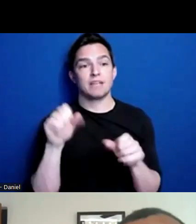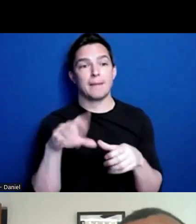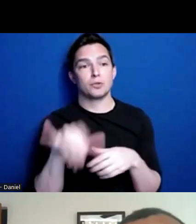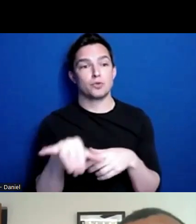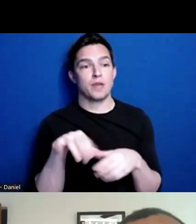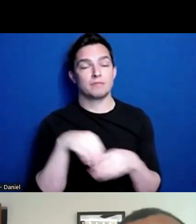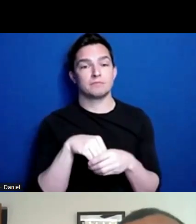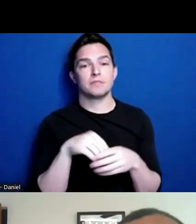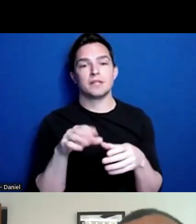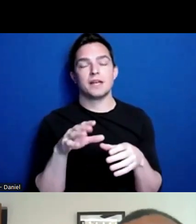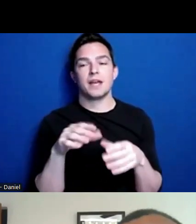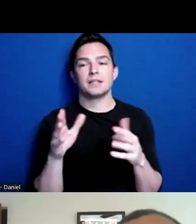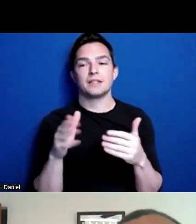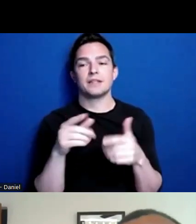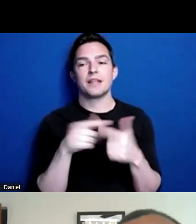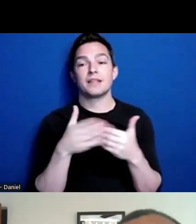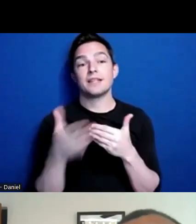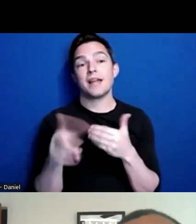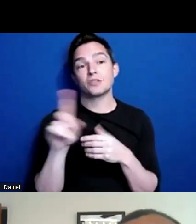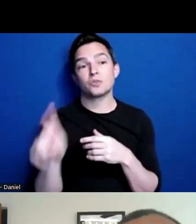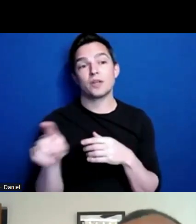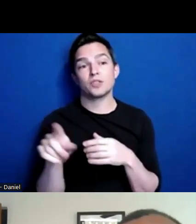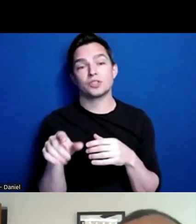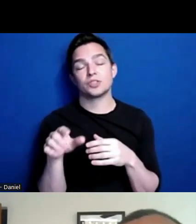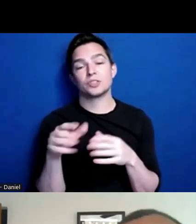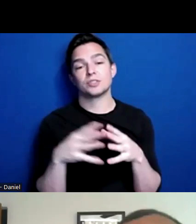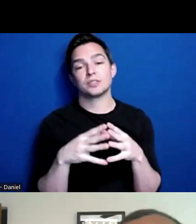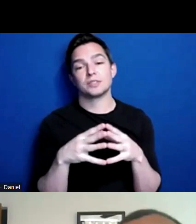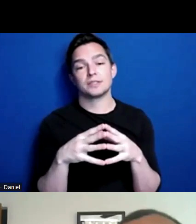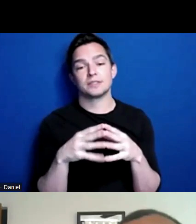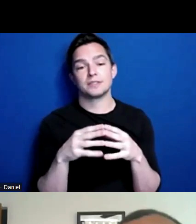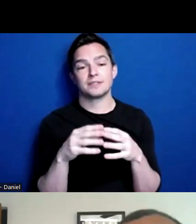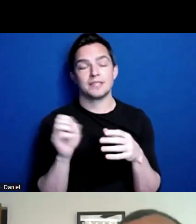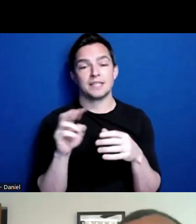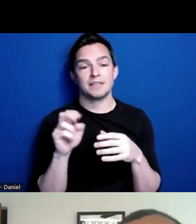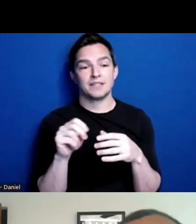we're going on to the next question, which is, even with great strides made